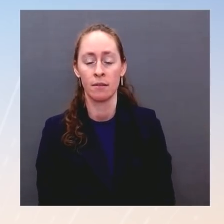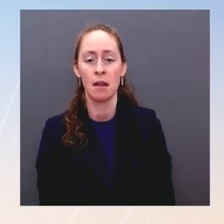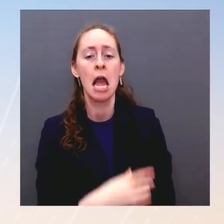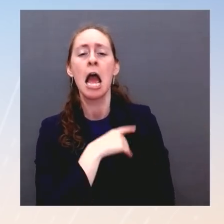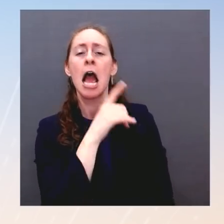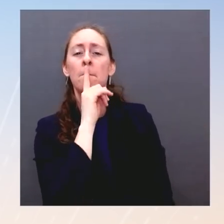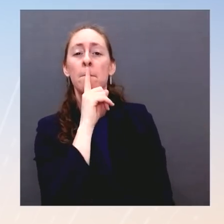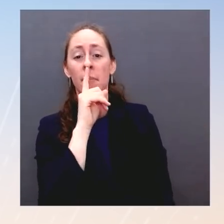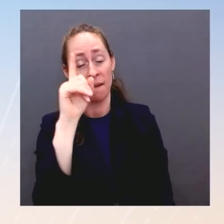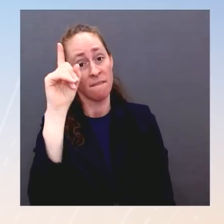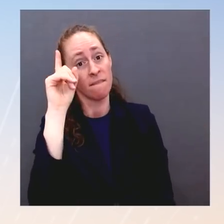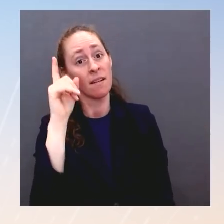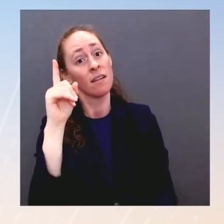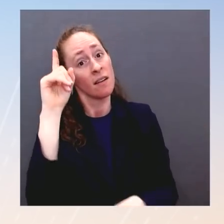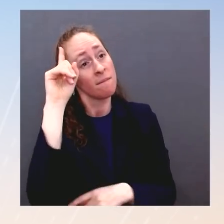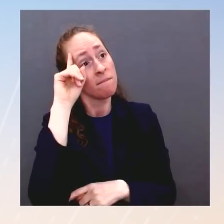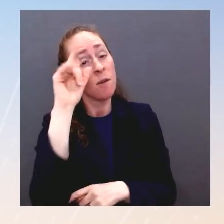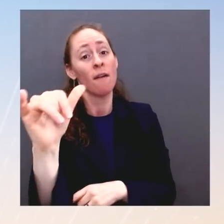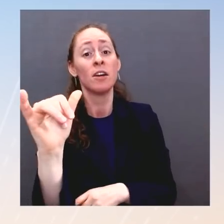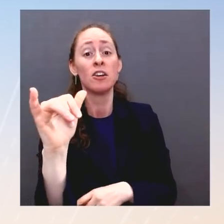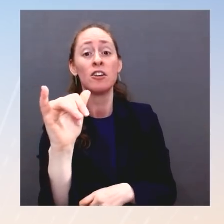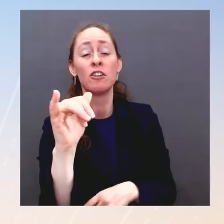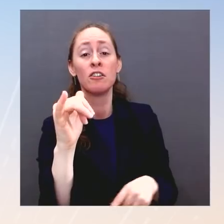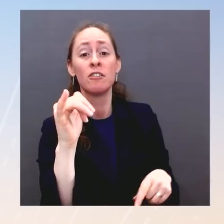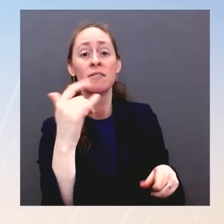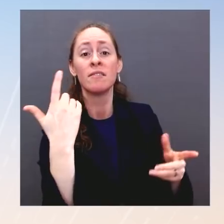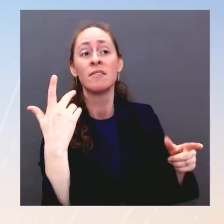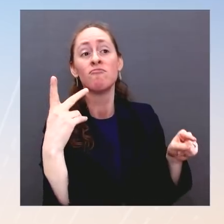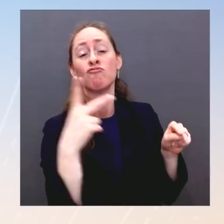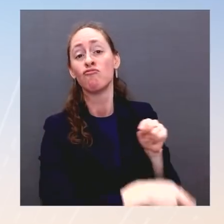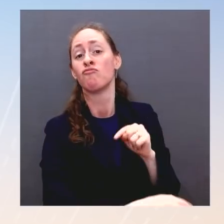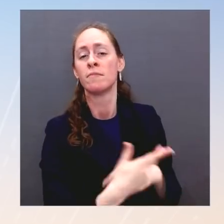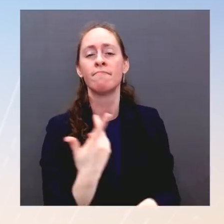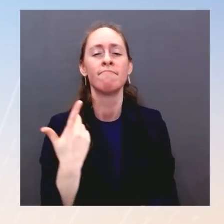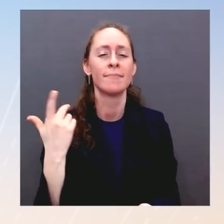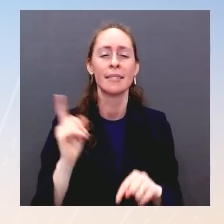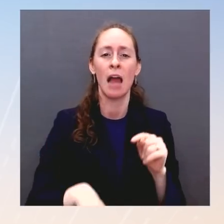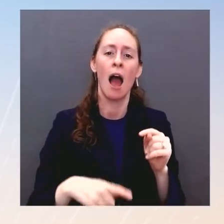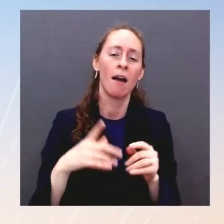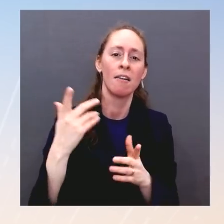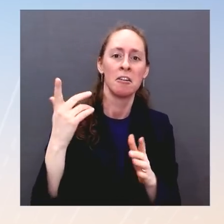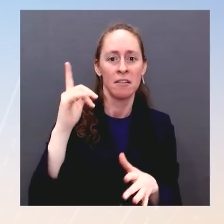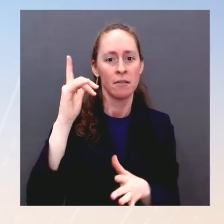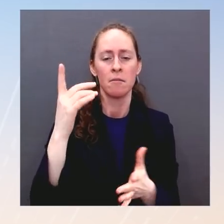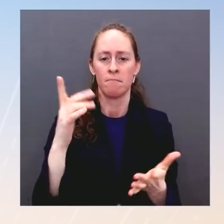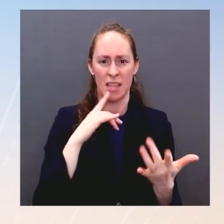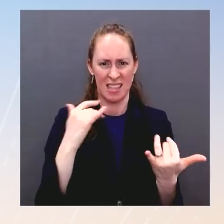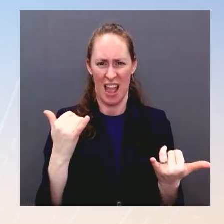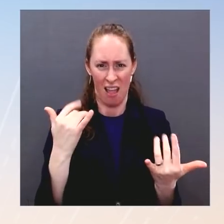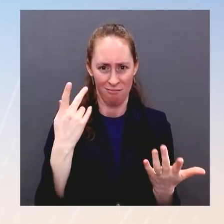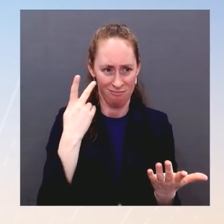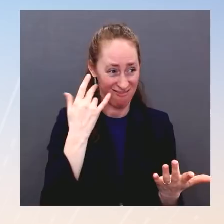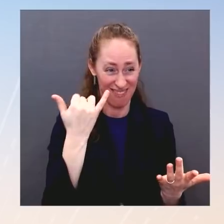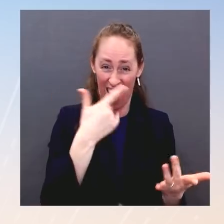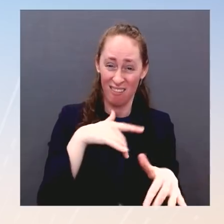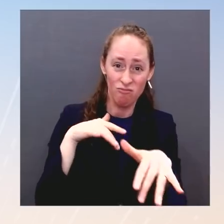They are moving on the capital. They are looking to overturn leadership. This is not the moment for President Biden